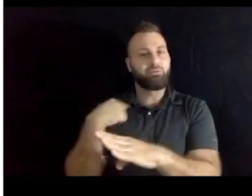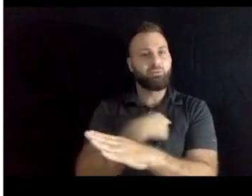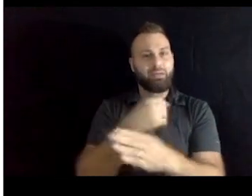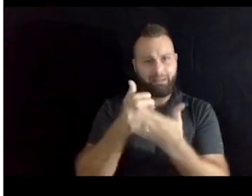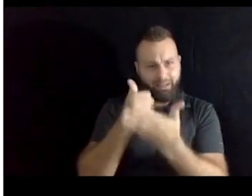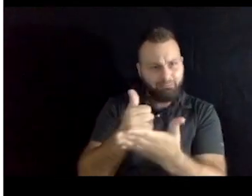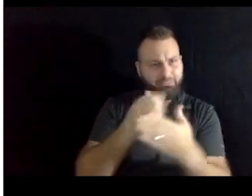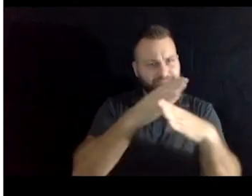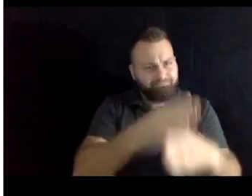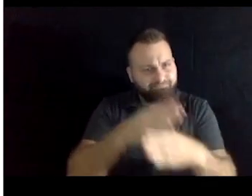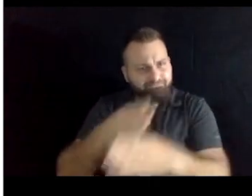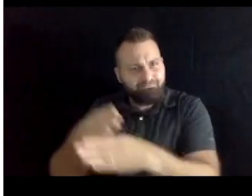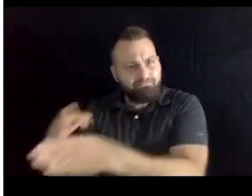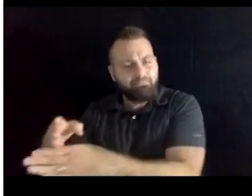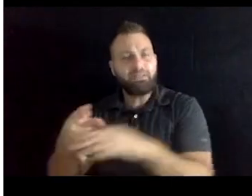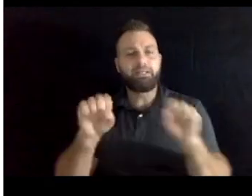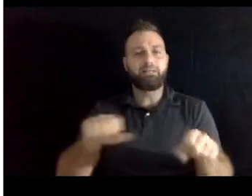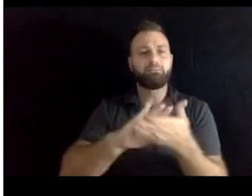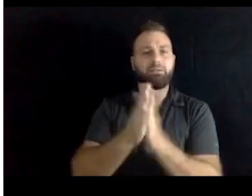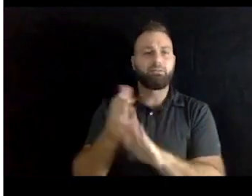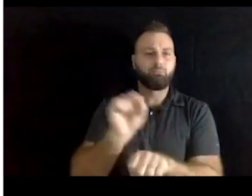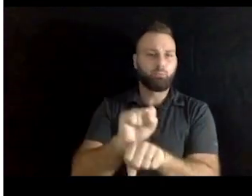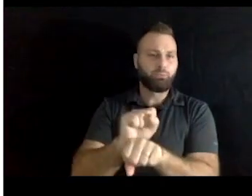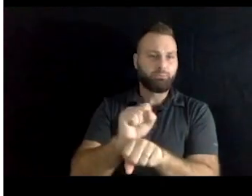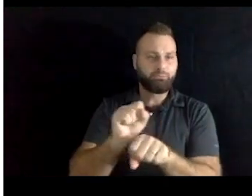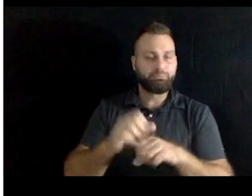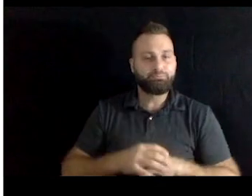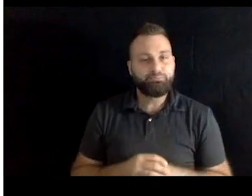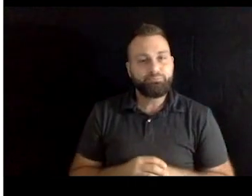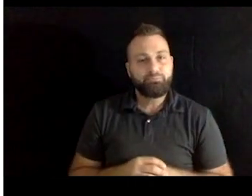those barriers to become employed. Second, broad limited interventions that